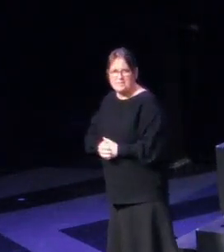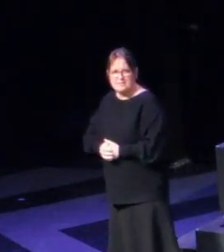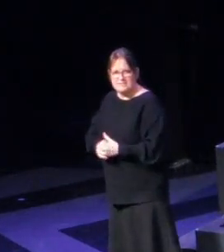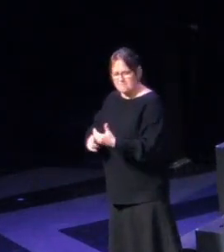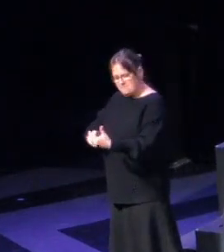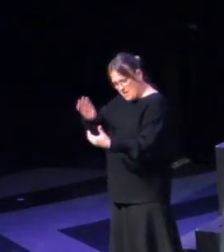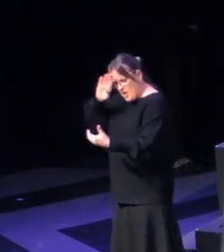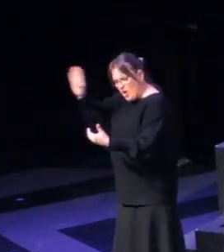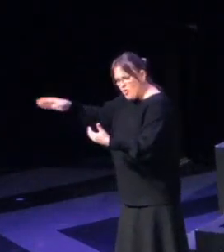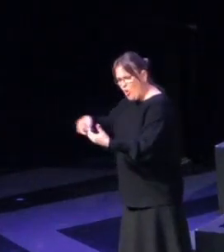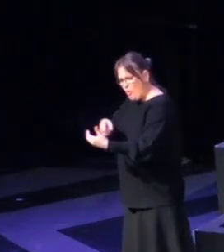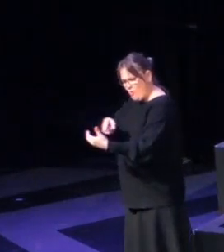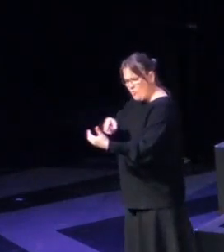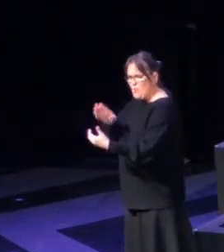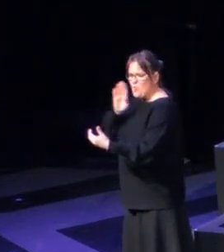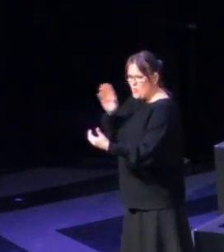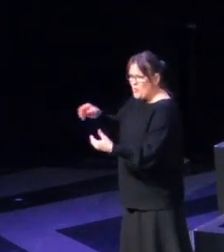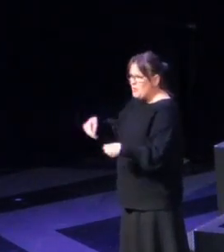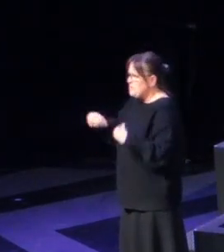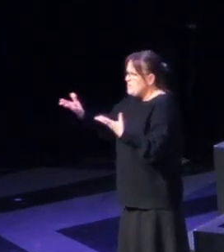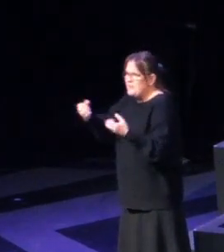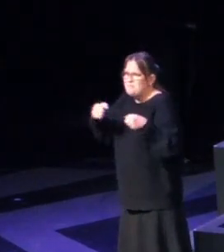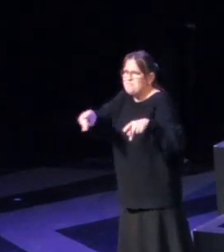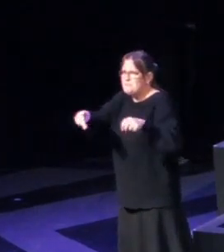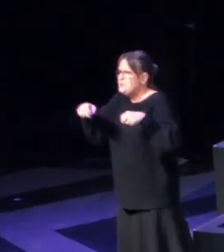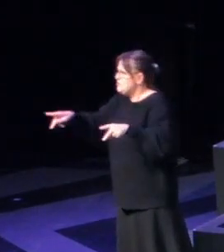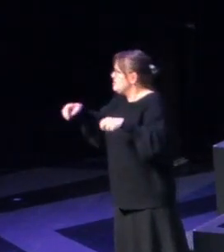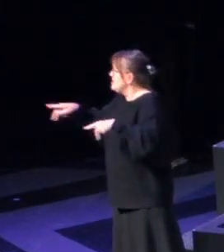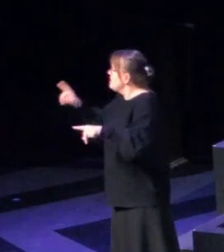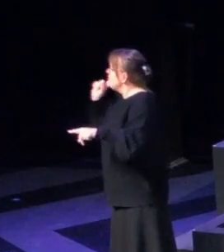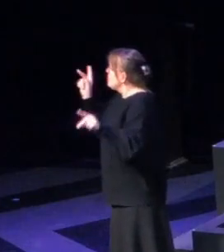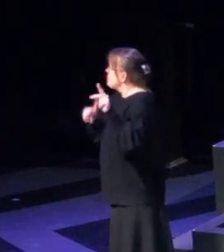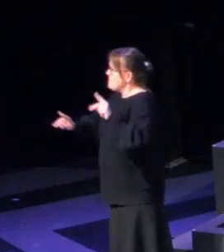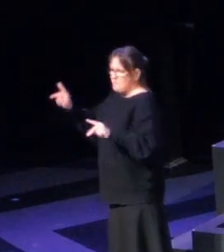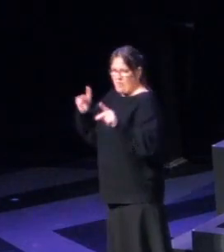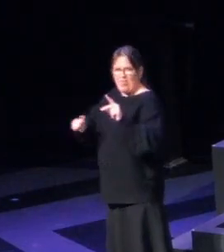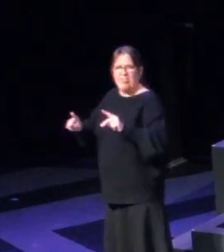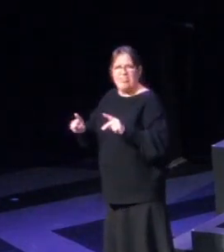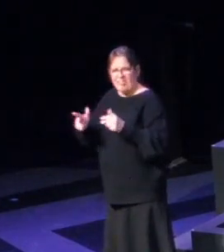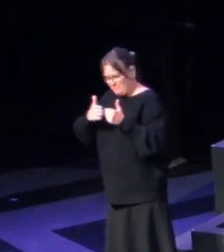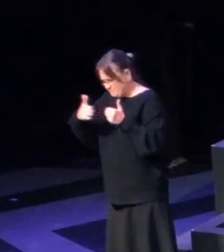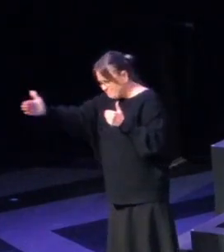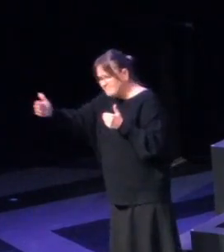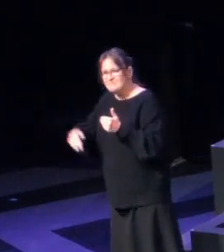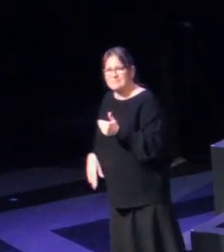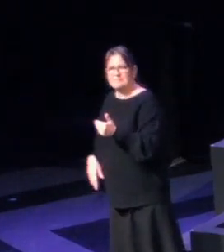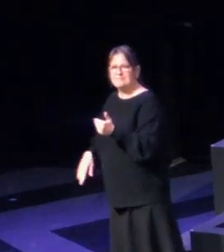to give people opportunities in this world. You can put your phones back down.